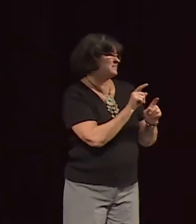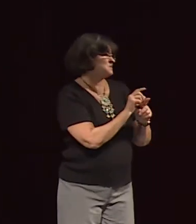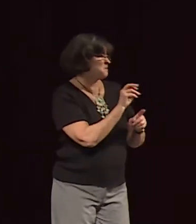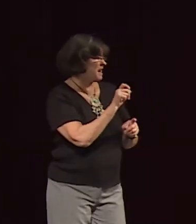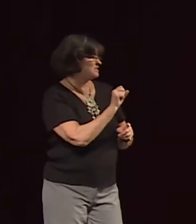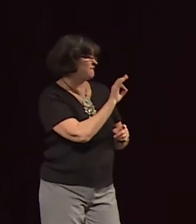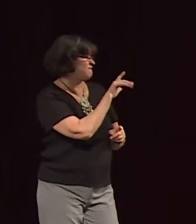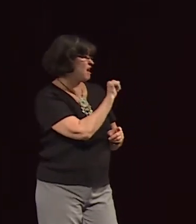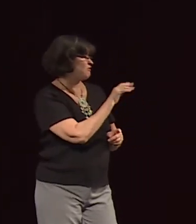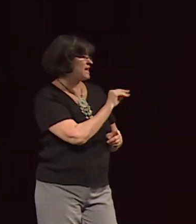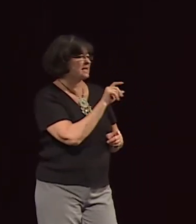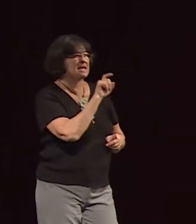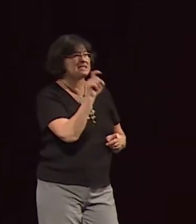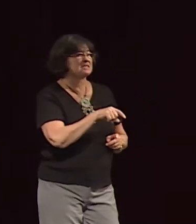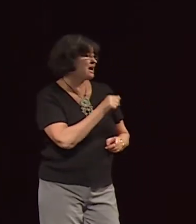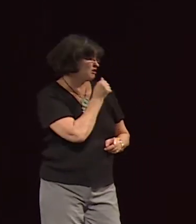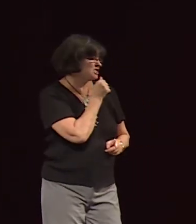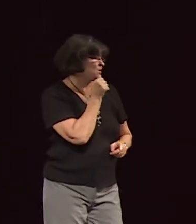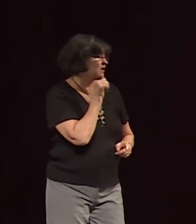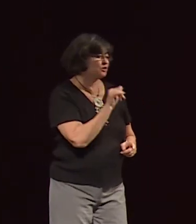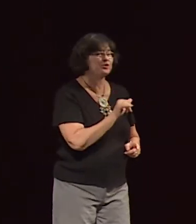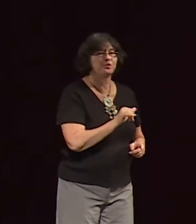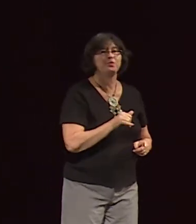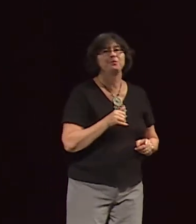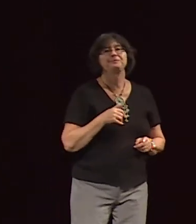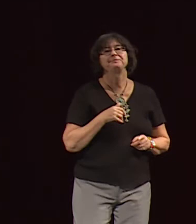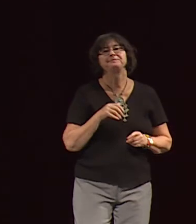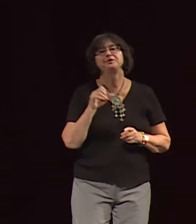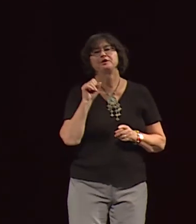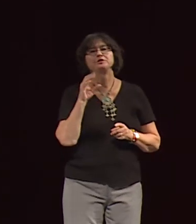as well as in Texas and maybe still in Arizona as well,